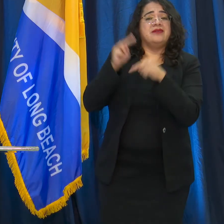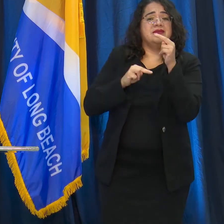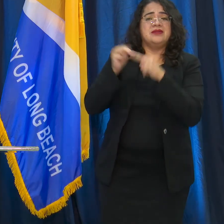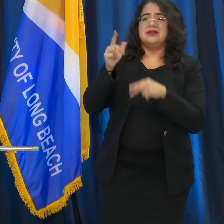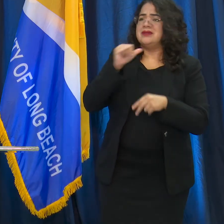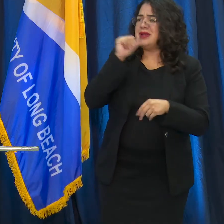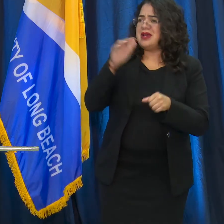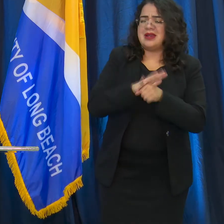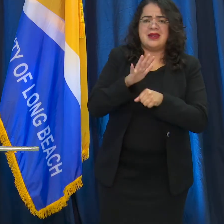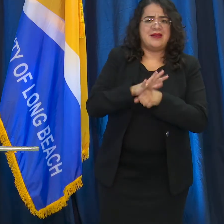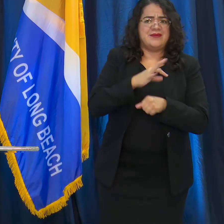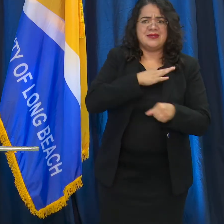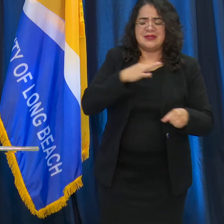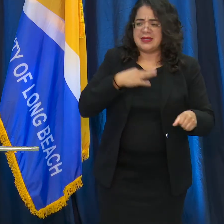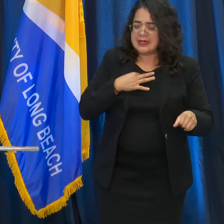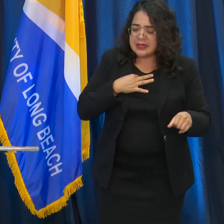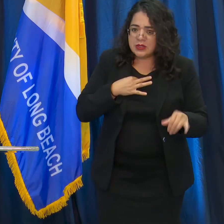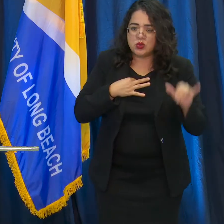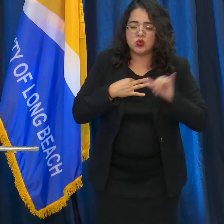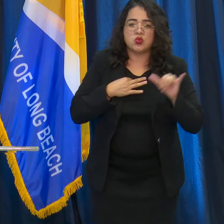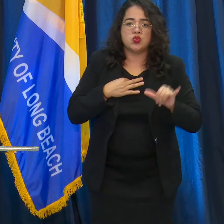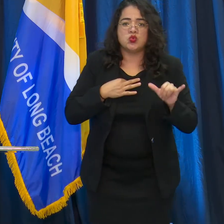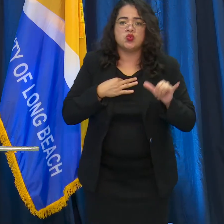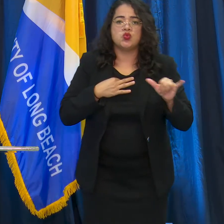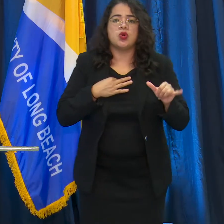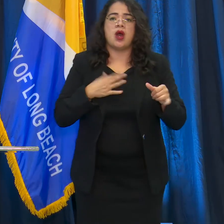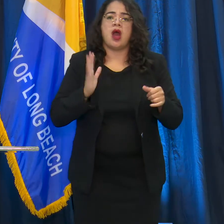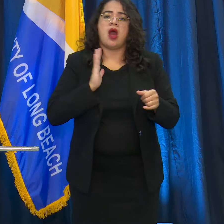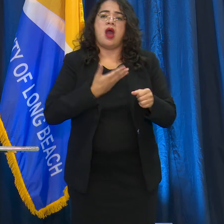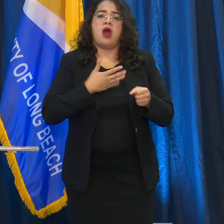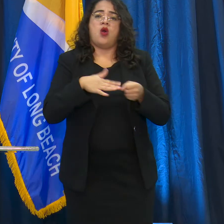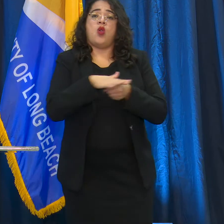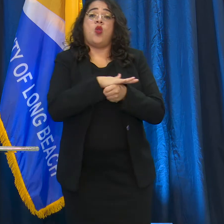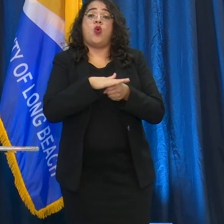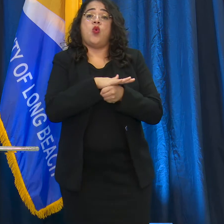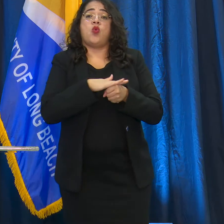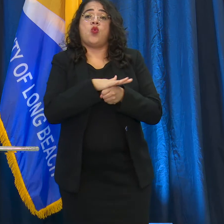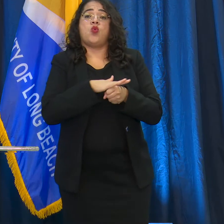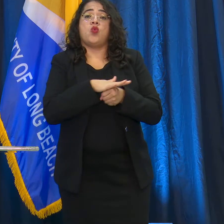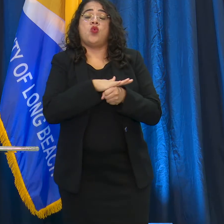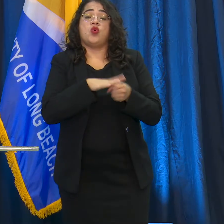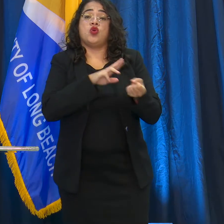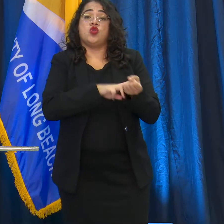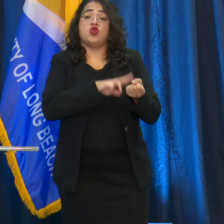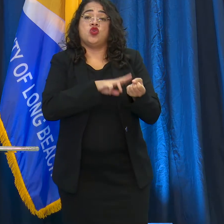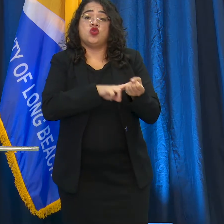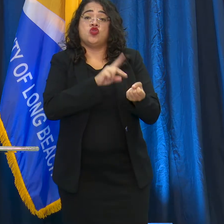then we work with our local nurses and doctors and others